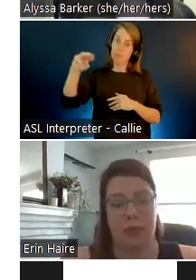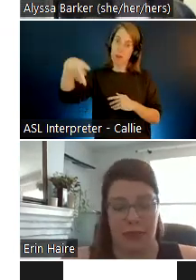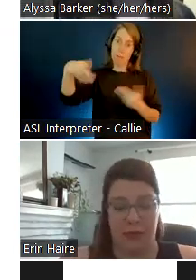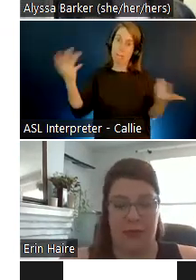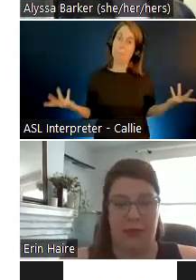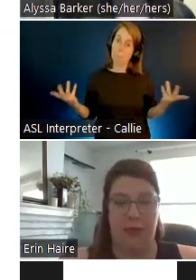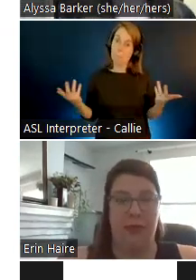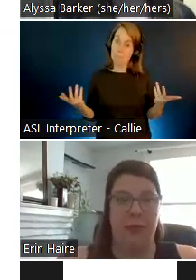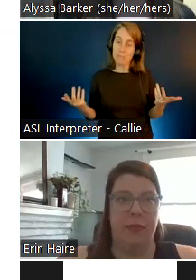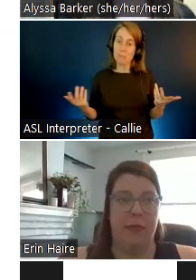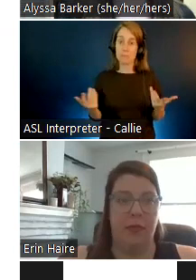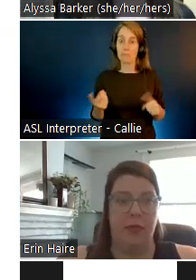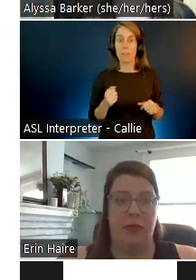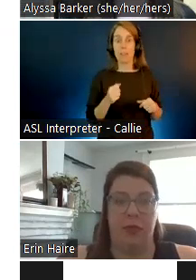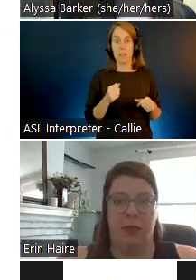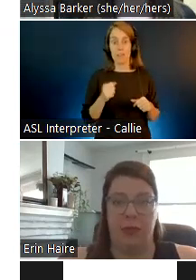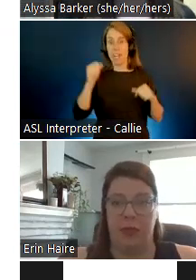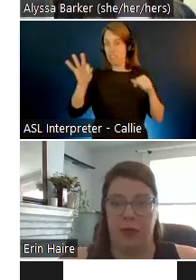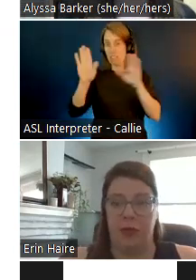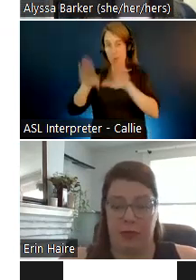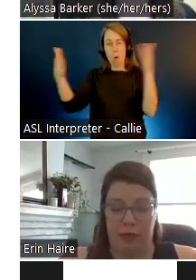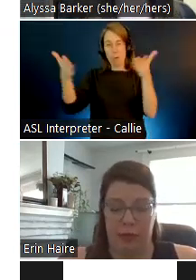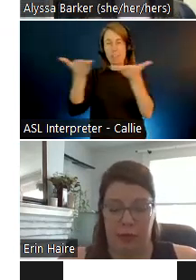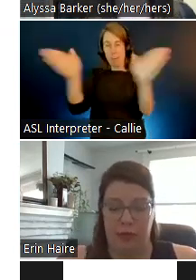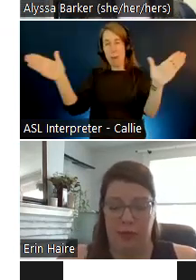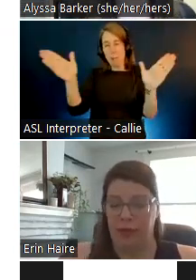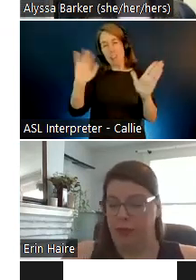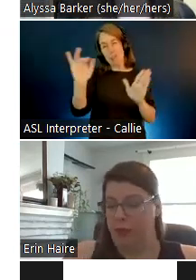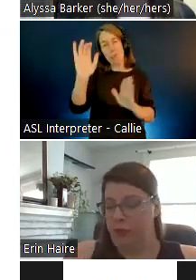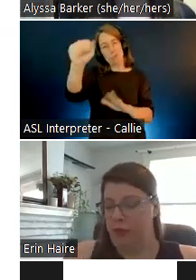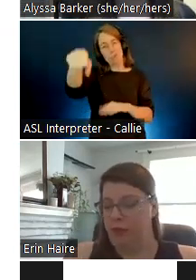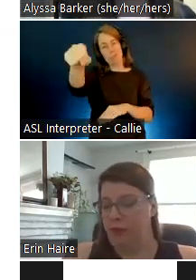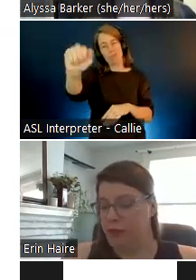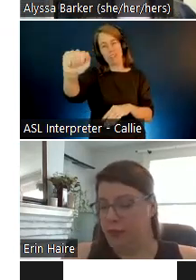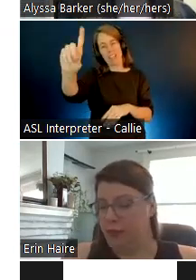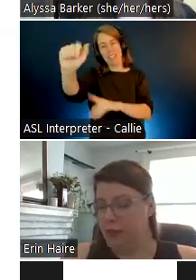and if it isn't open to the public then that might be something they run into ADA issues as well if